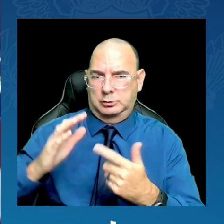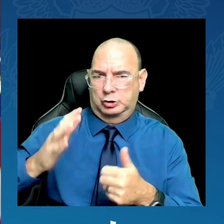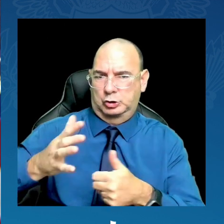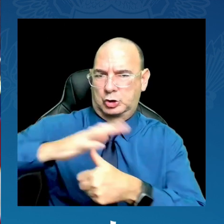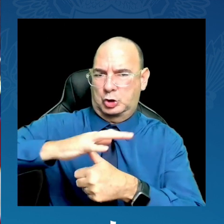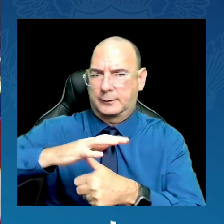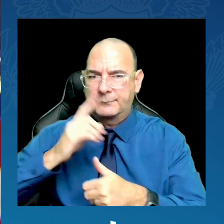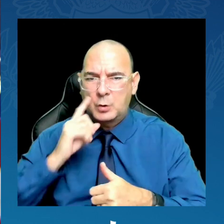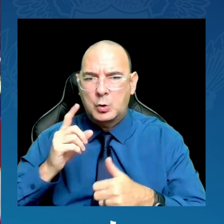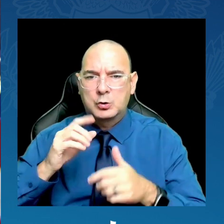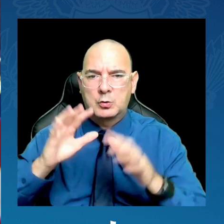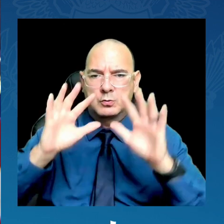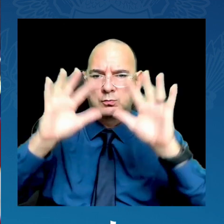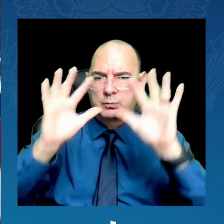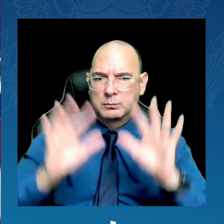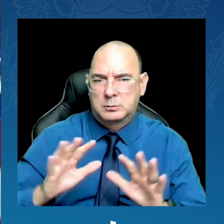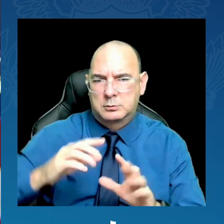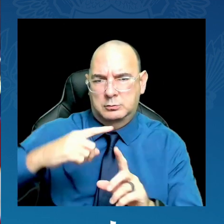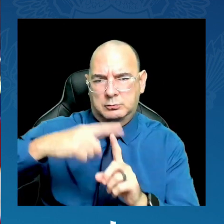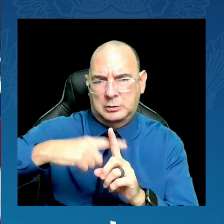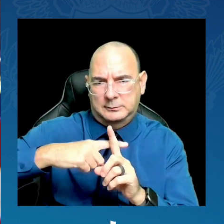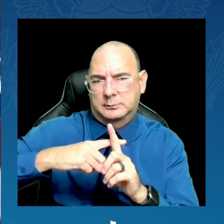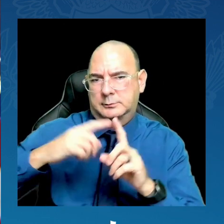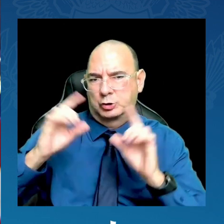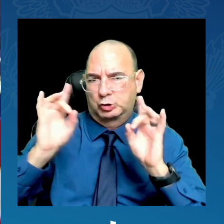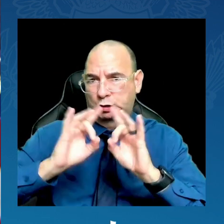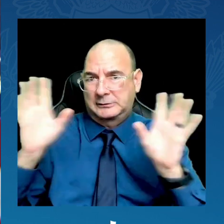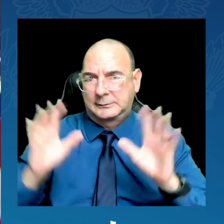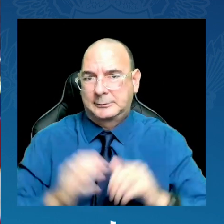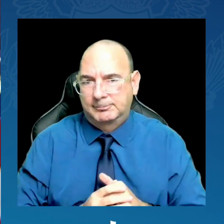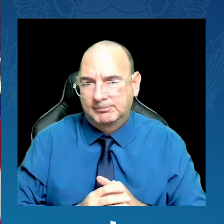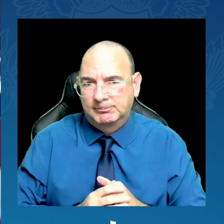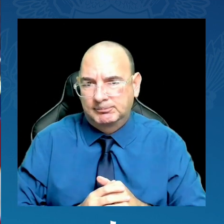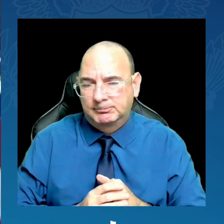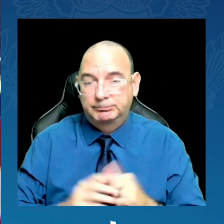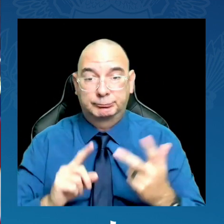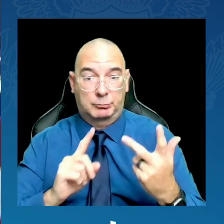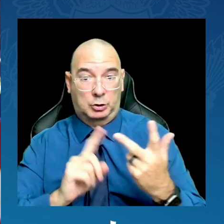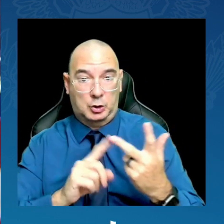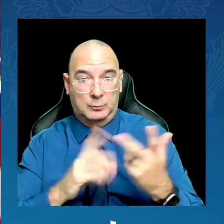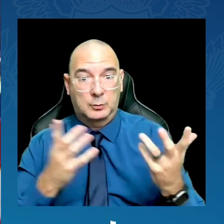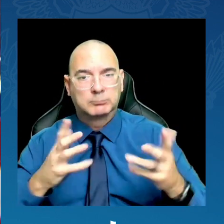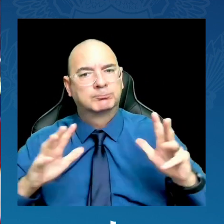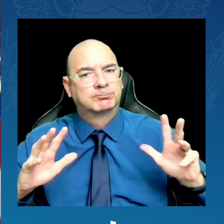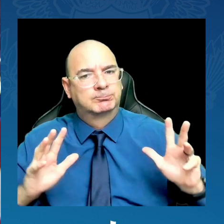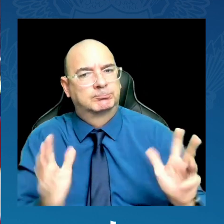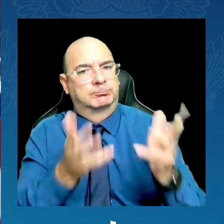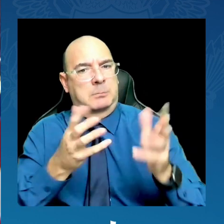And third, promoting international rules and norms to govern space activities.